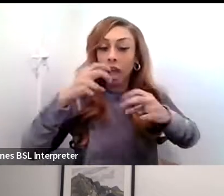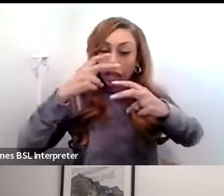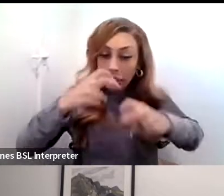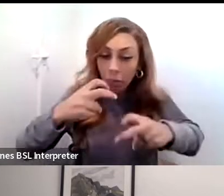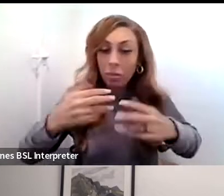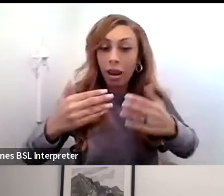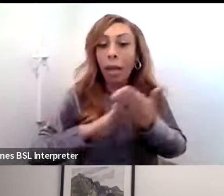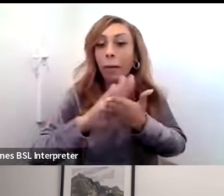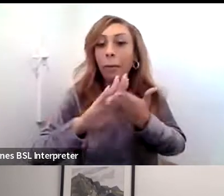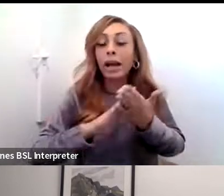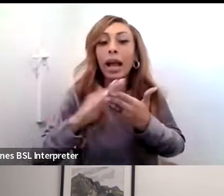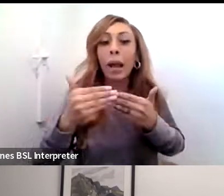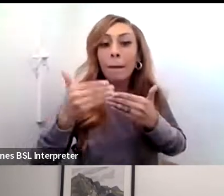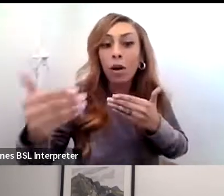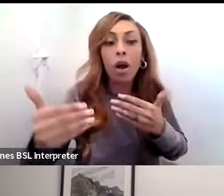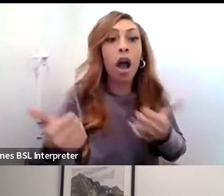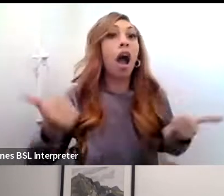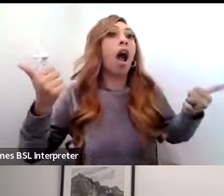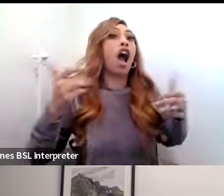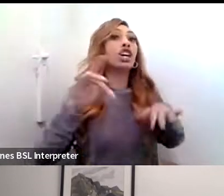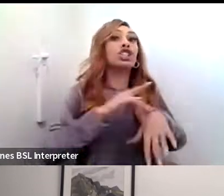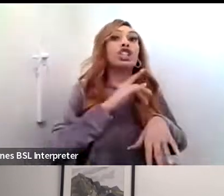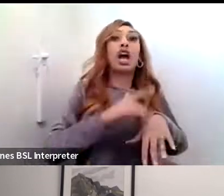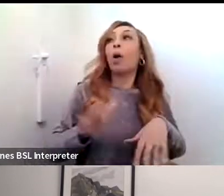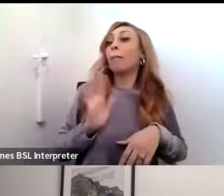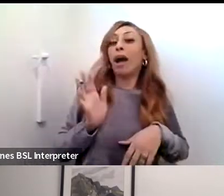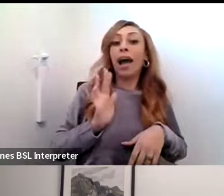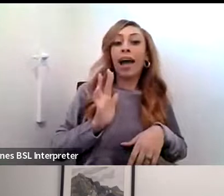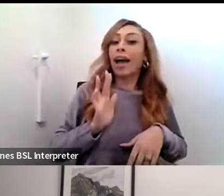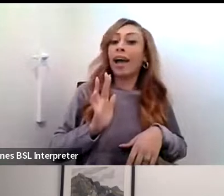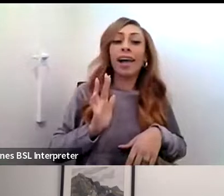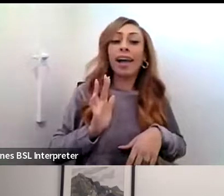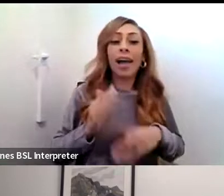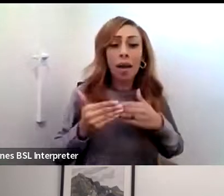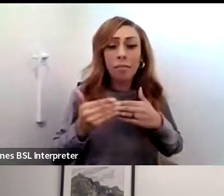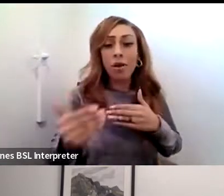It's not like "oh great, let's make a show, bye", we parachute in, and go.